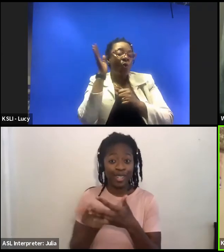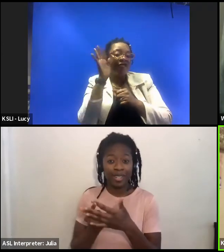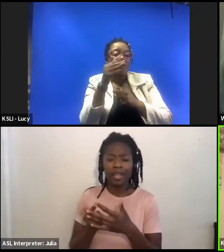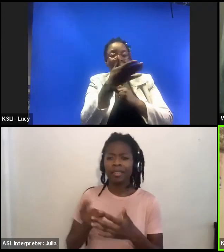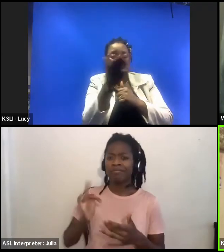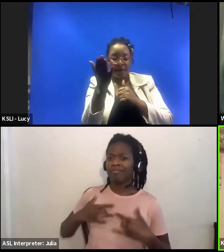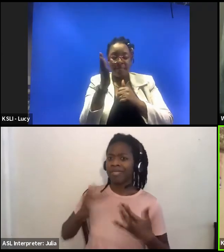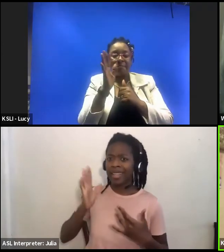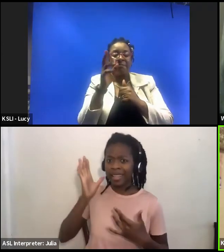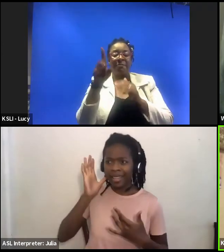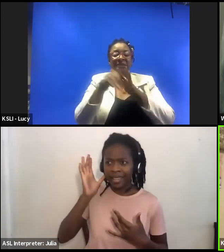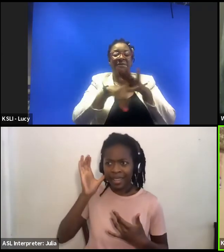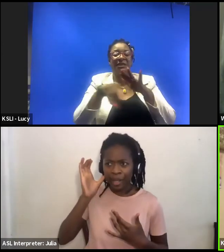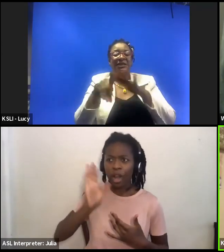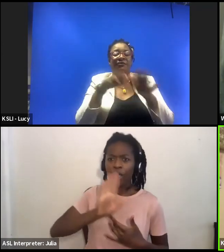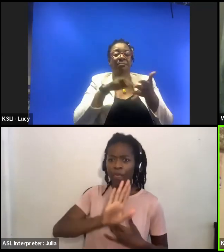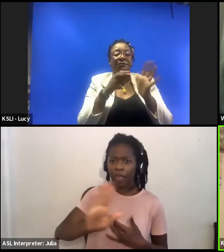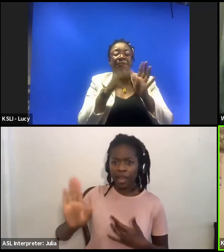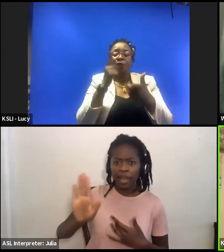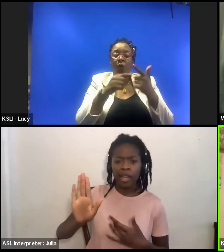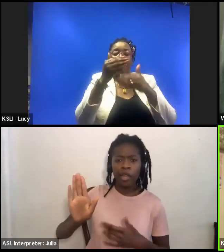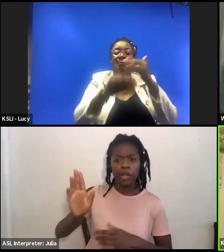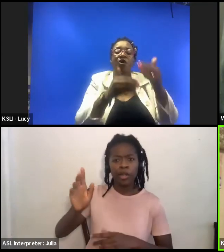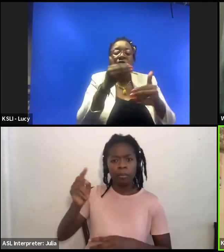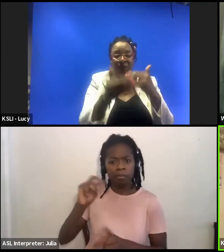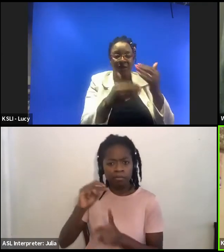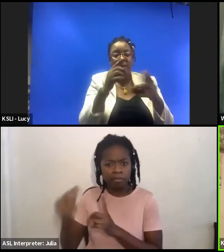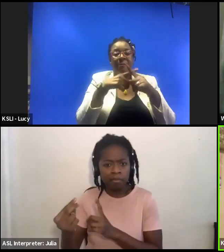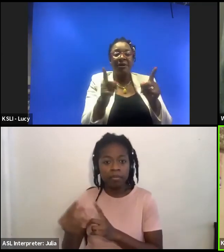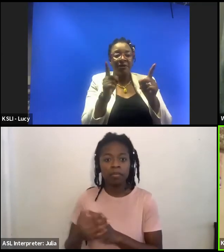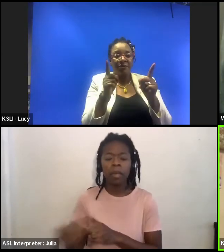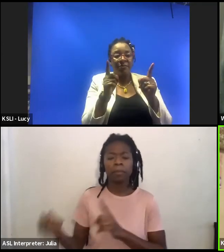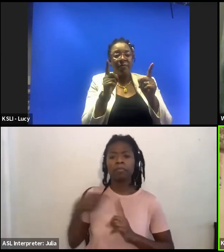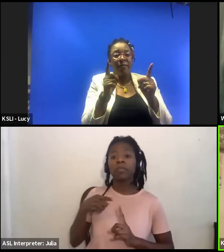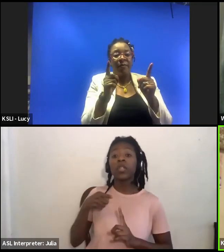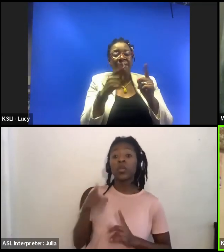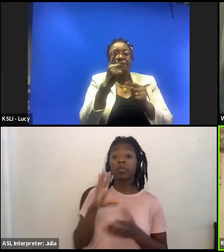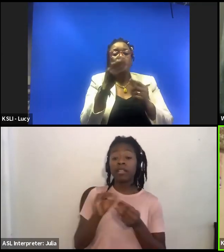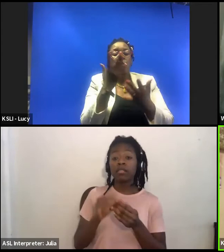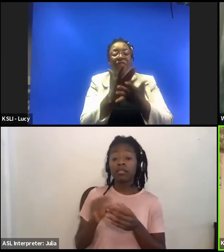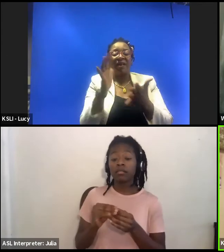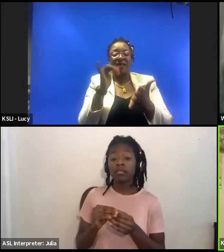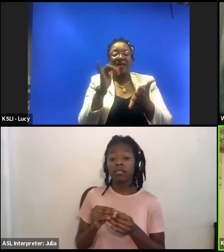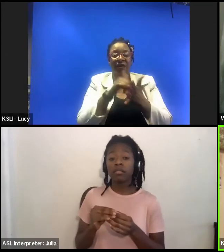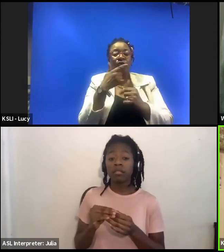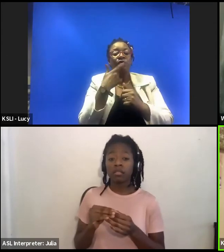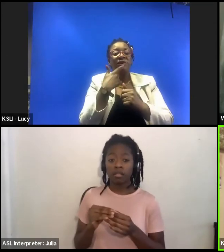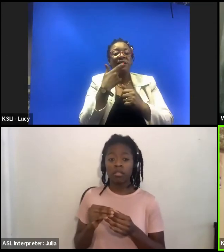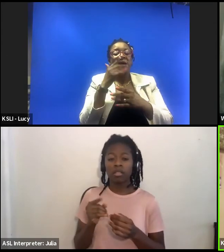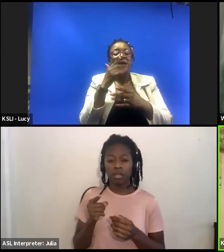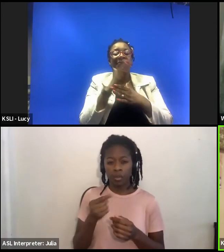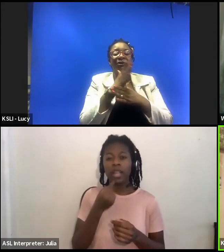you know what that process was like, but just to go back to one thing that you said is that in between that journey you found yourself pregnant